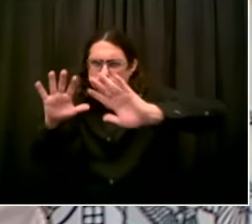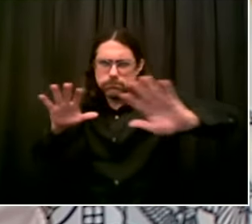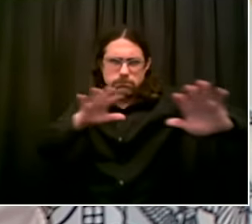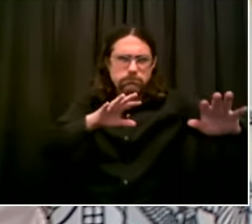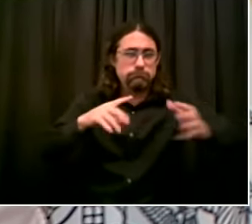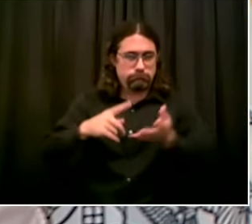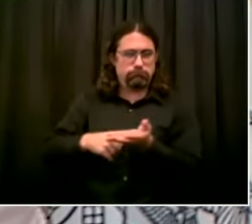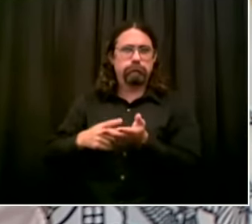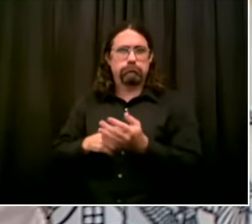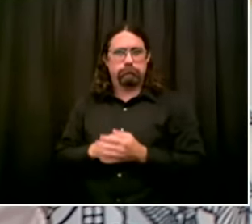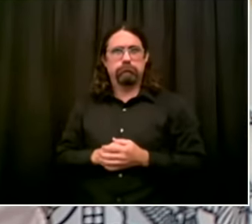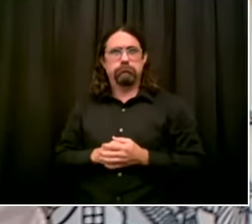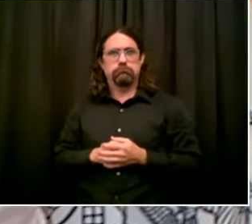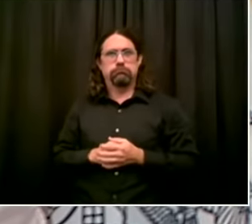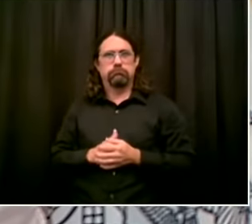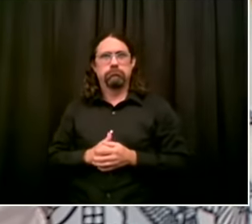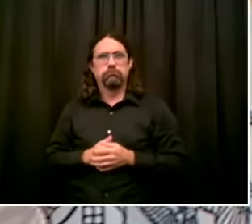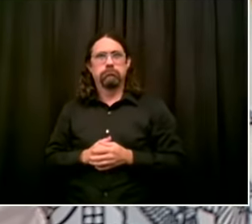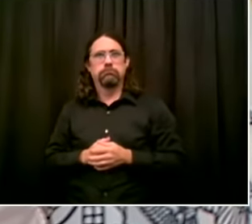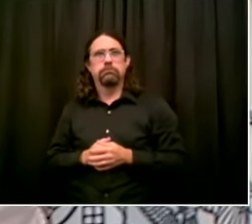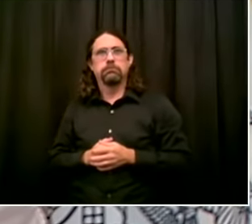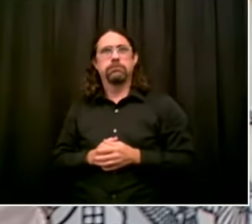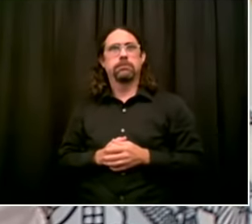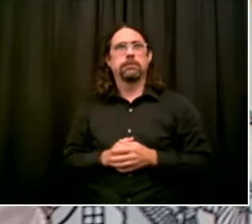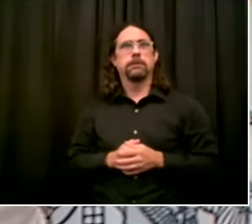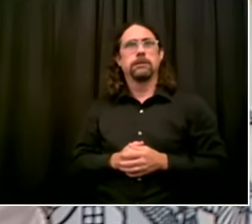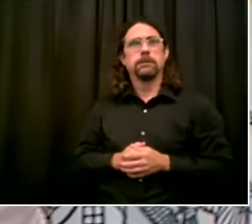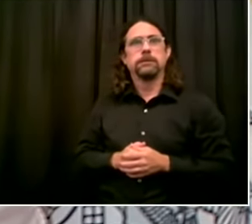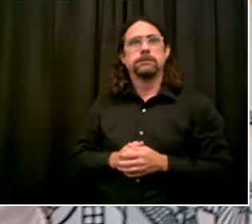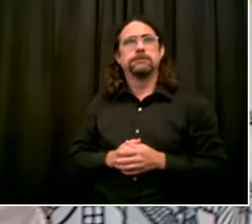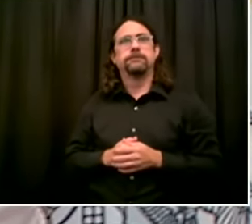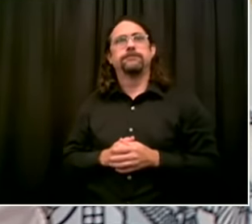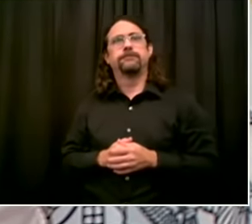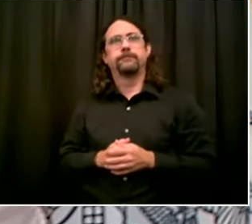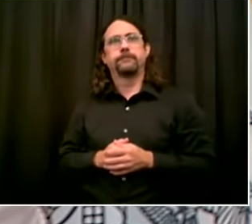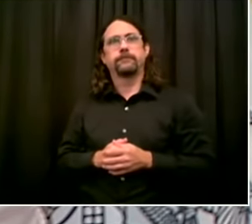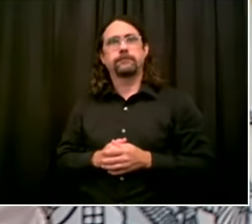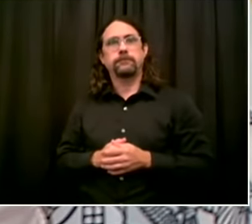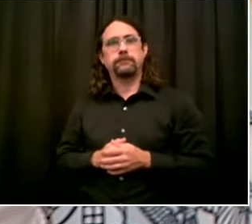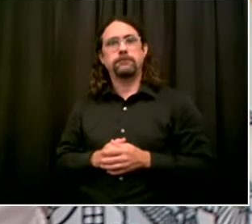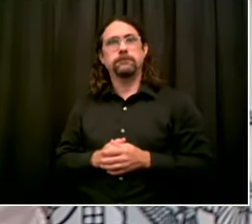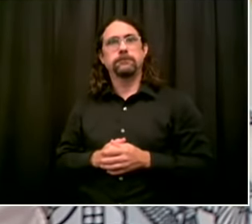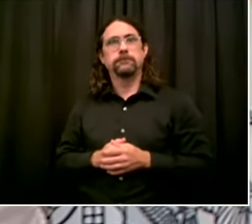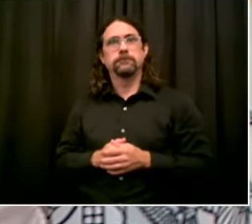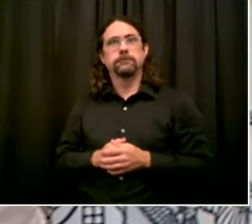DOOCTR RMVAA. NOTHING FOR ME. JEFF I WILL START.